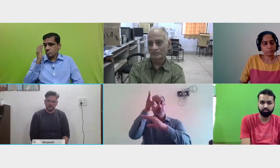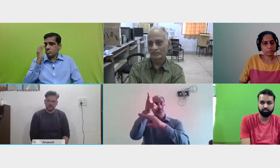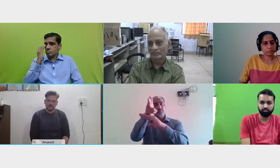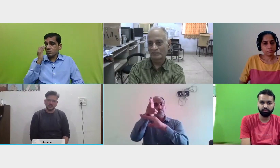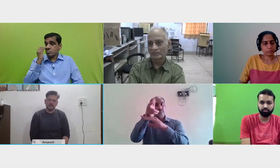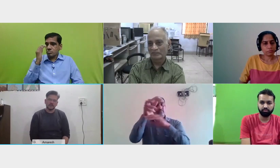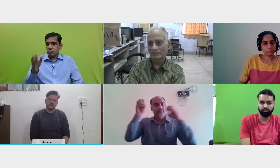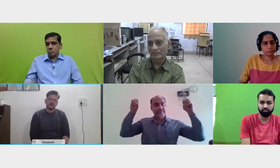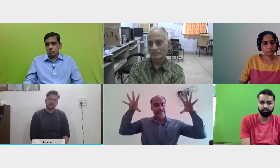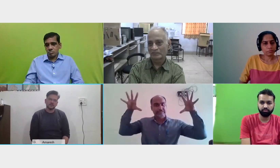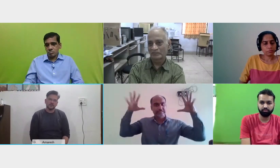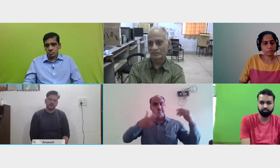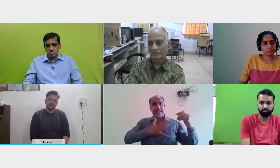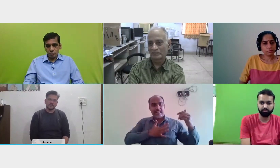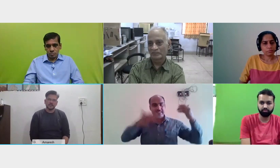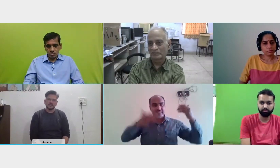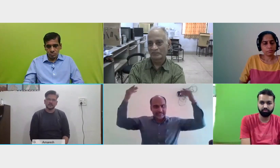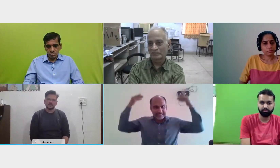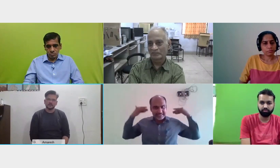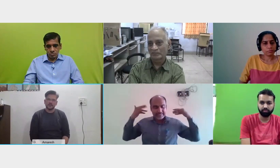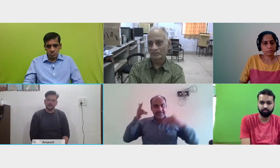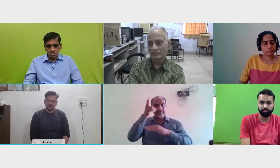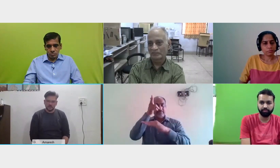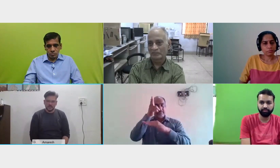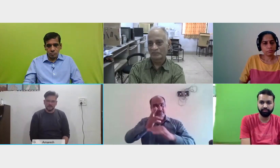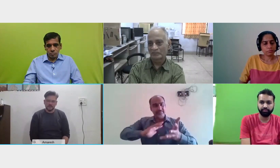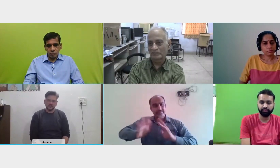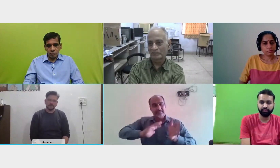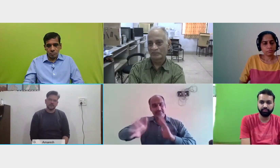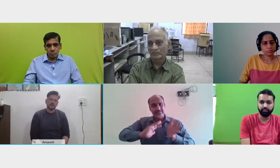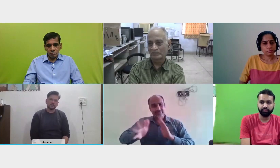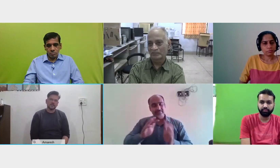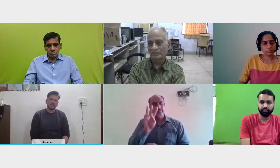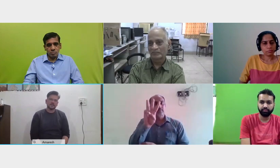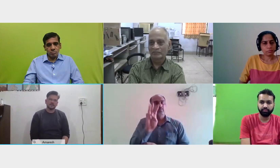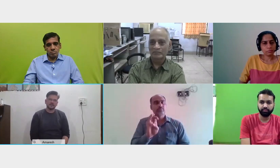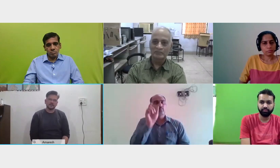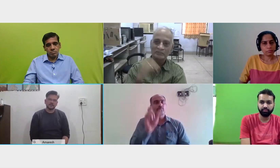work is done start so videos are again you know like we have a studio there writing in